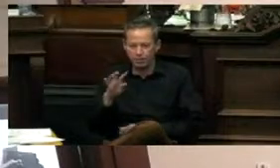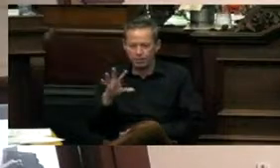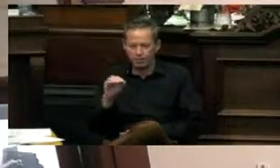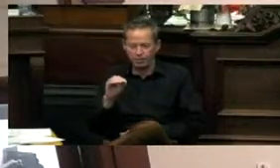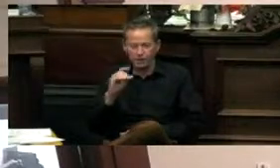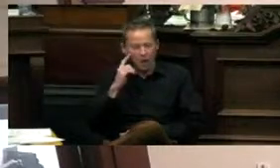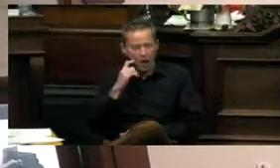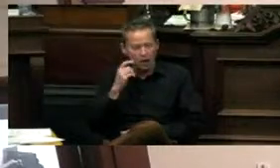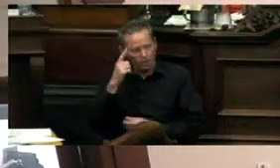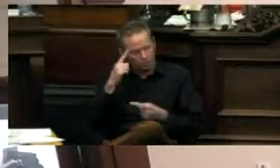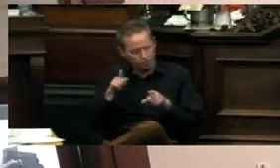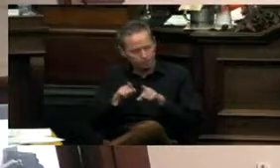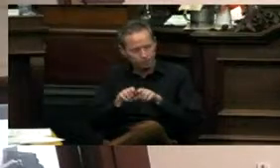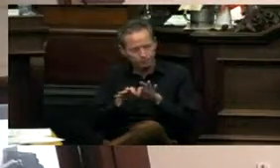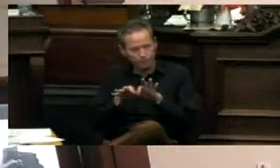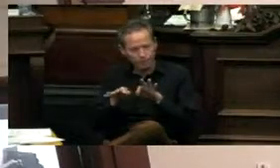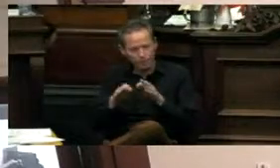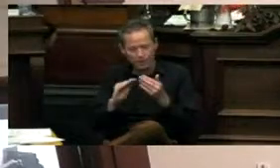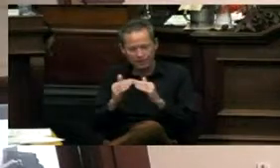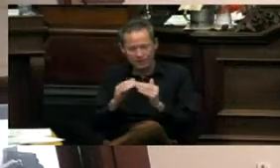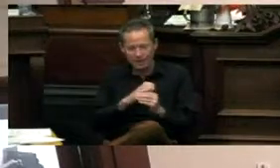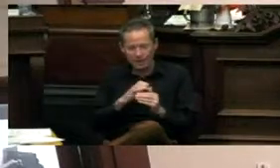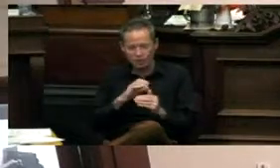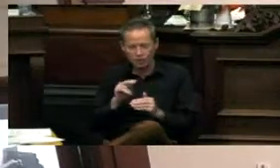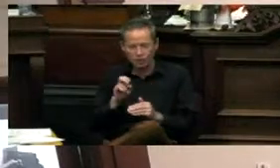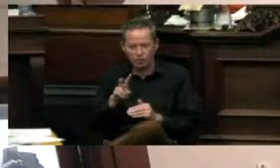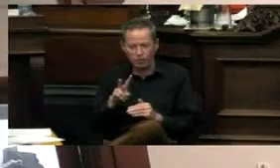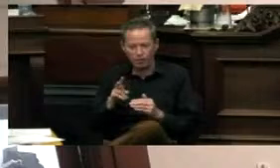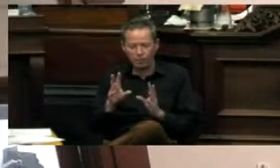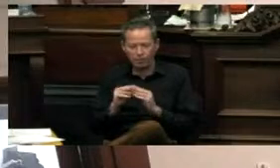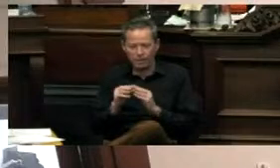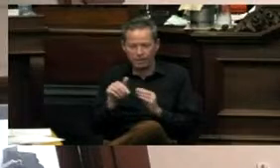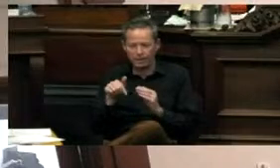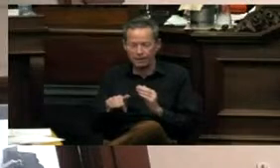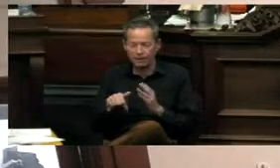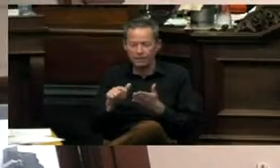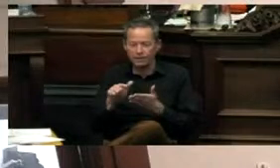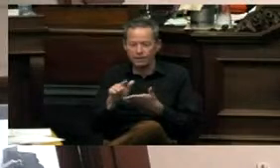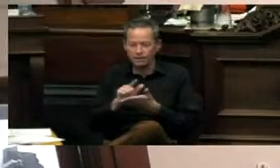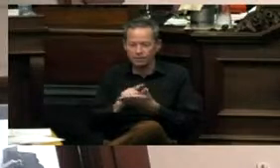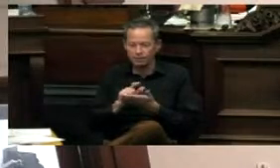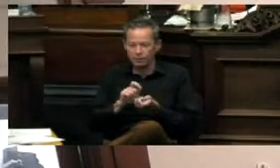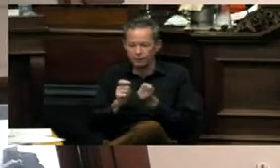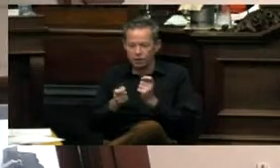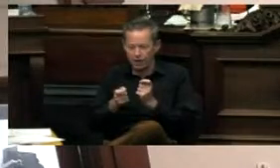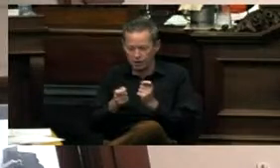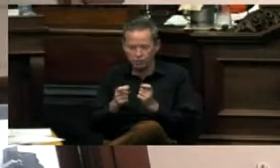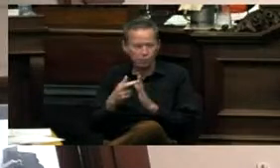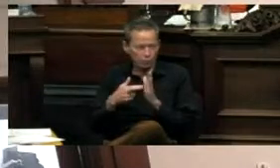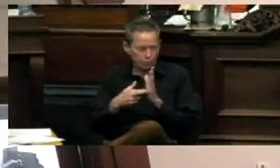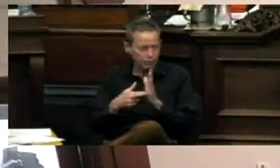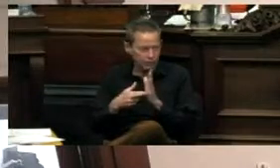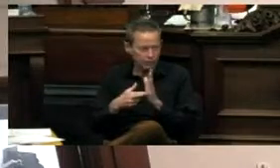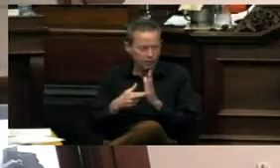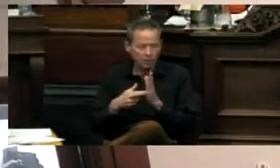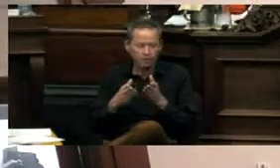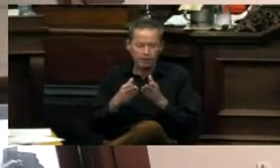we have one item. Introductory number 450, which is a resolution postponing city